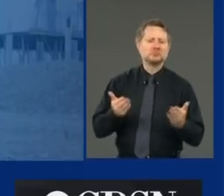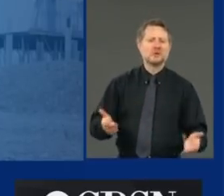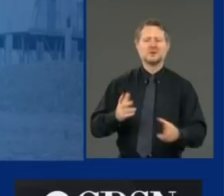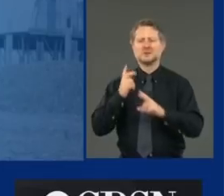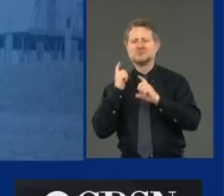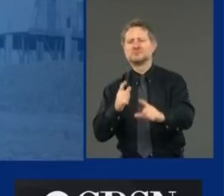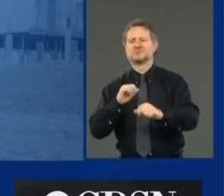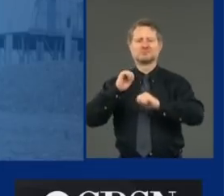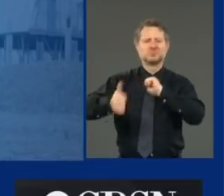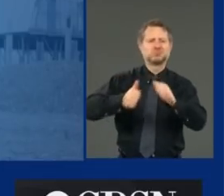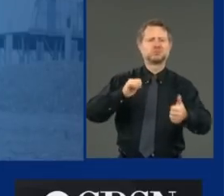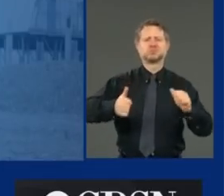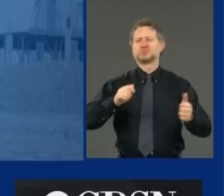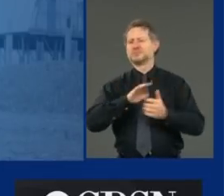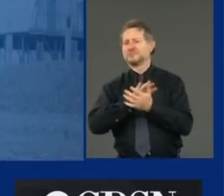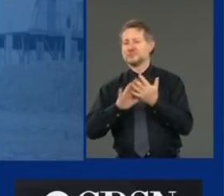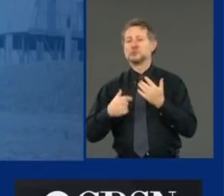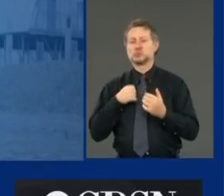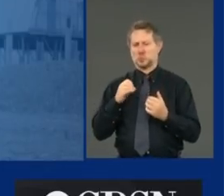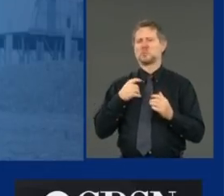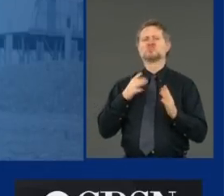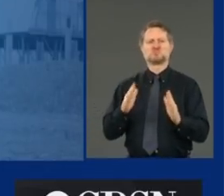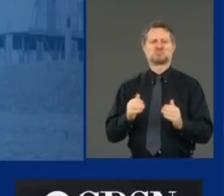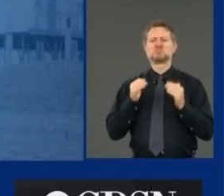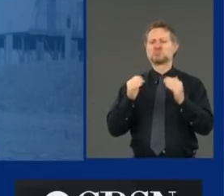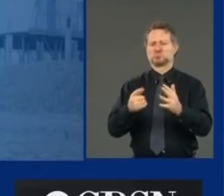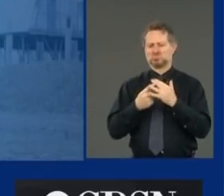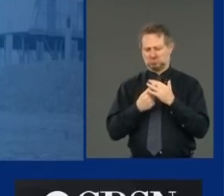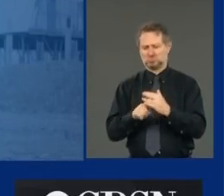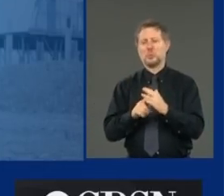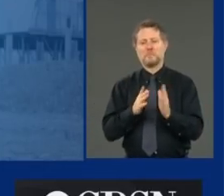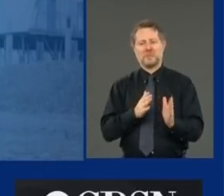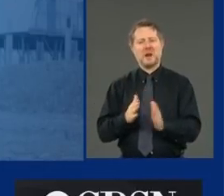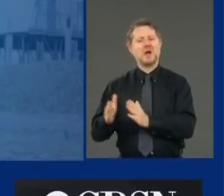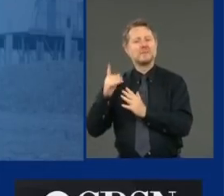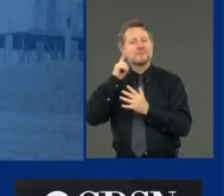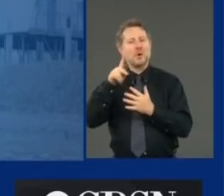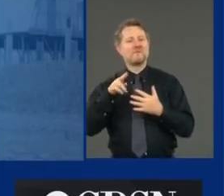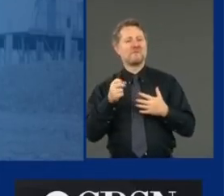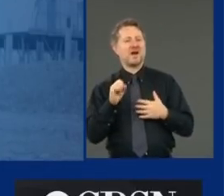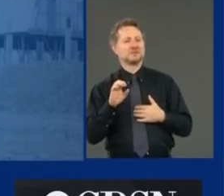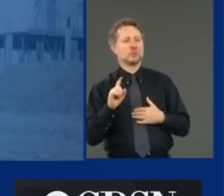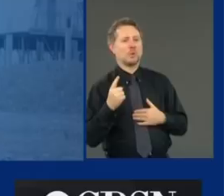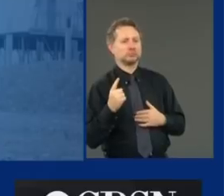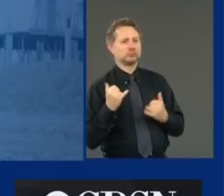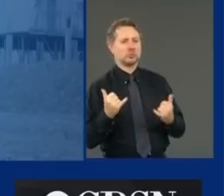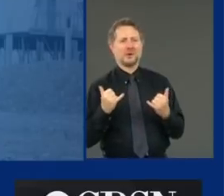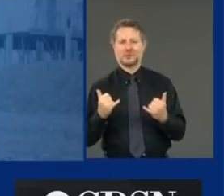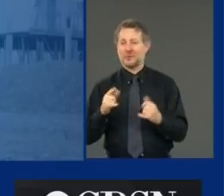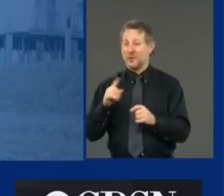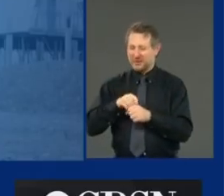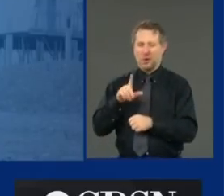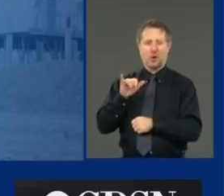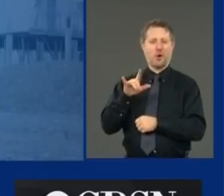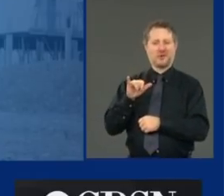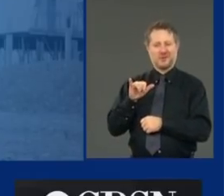CONSTRUCTION YOU HAVE TO HAVE STAGED THE CONSTRUCTION, THE MATERIALS HAVE TO BE ON-SITE, ET CETERA, SAFETY PRECAUTIONS